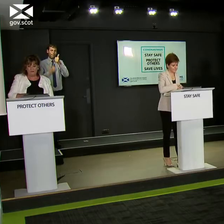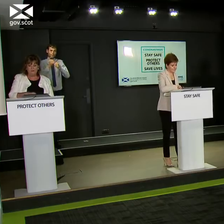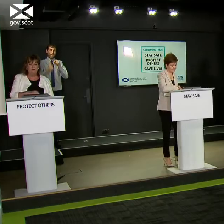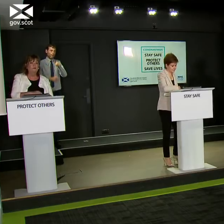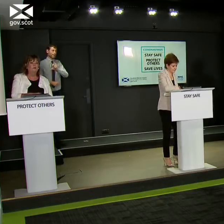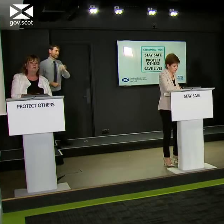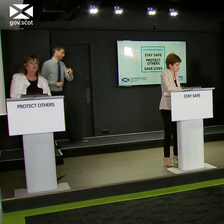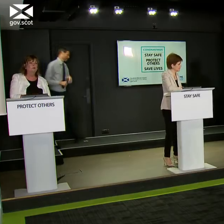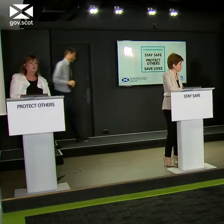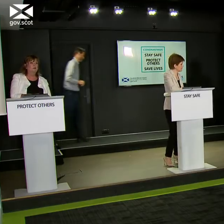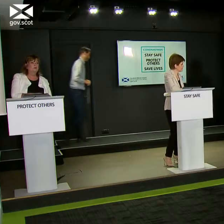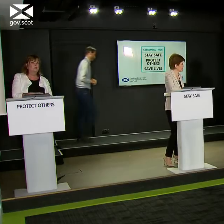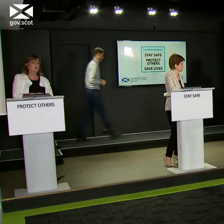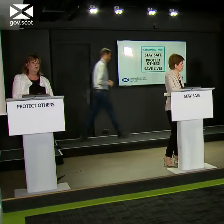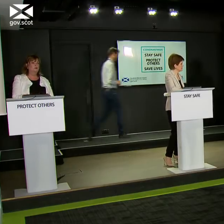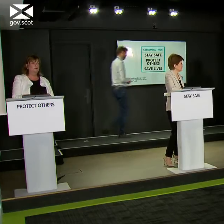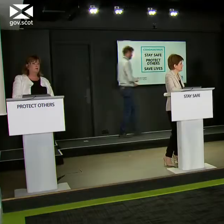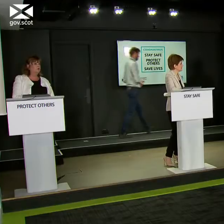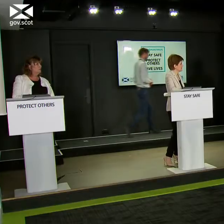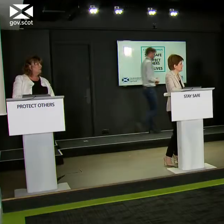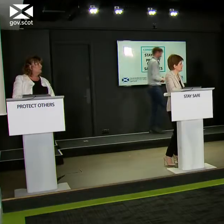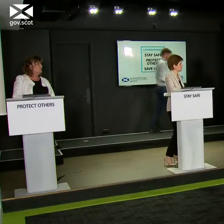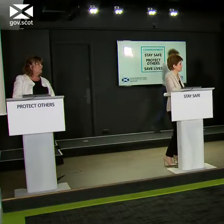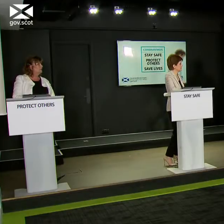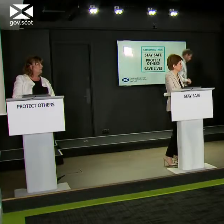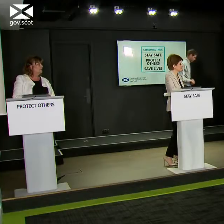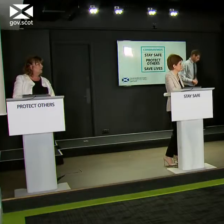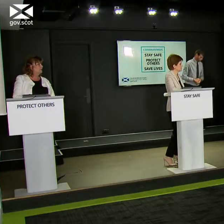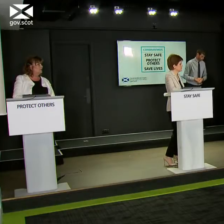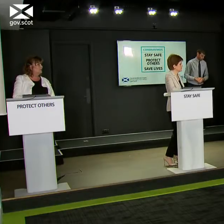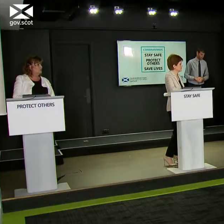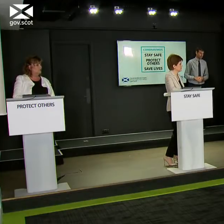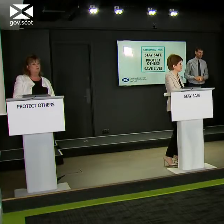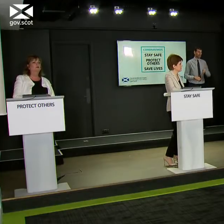I think it's an excellent question, and I can't see the future so I don't know for sure,